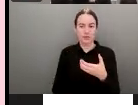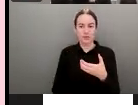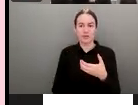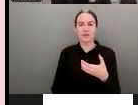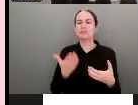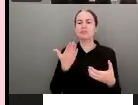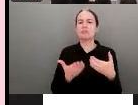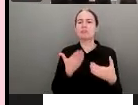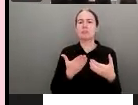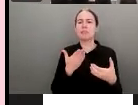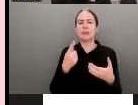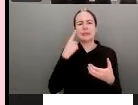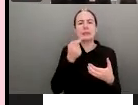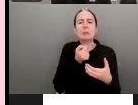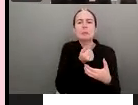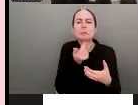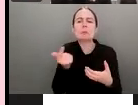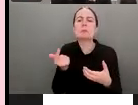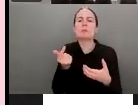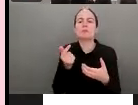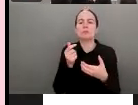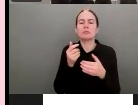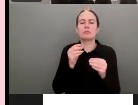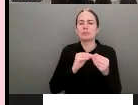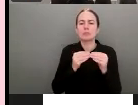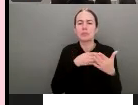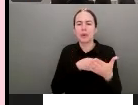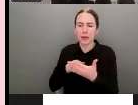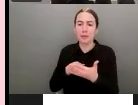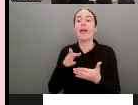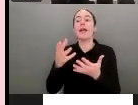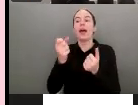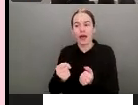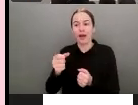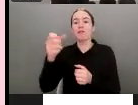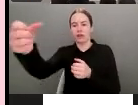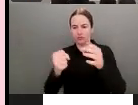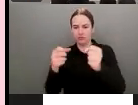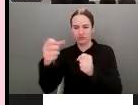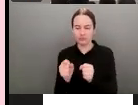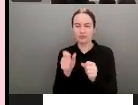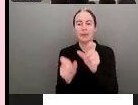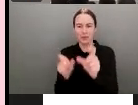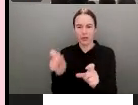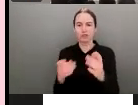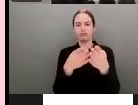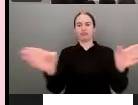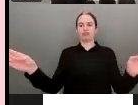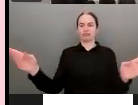And they would do that many user tastings. So the most common bugs would -